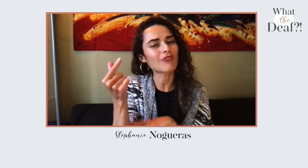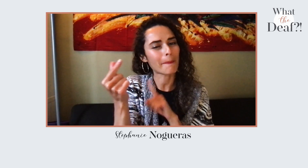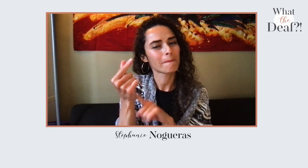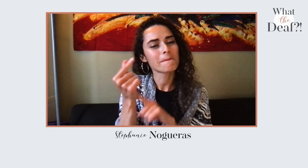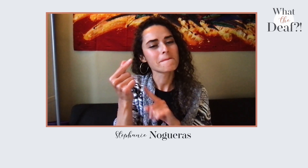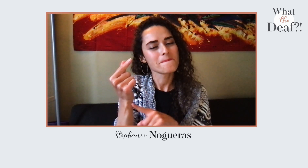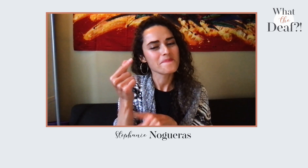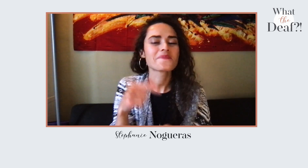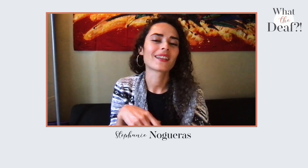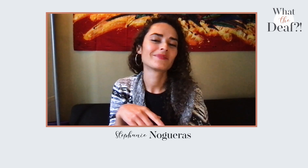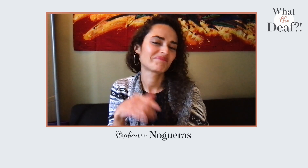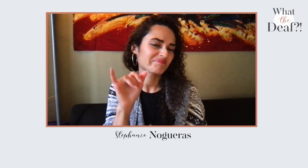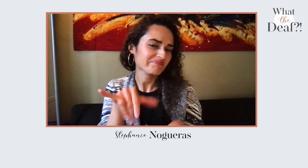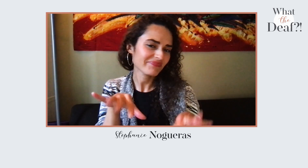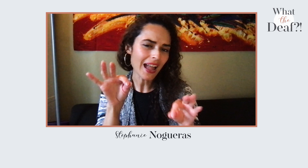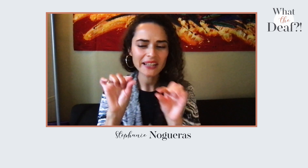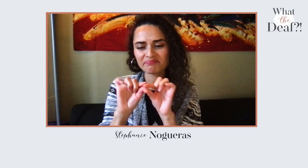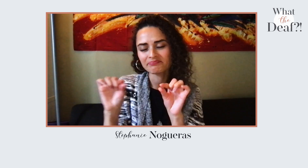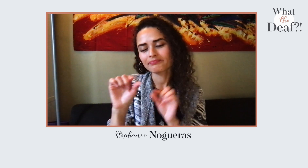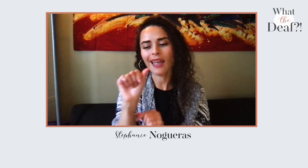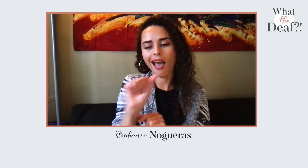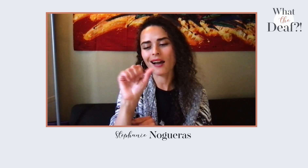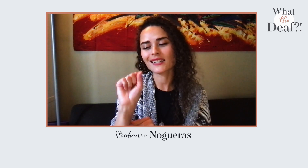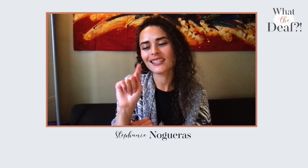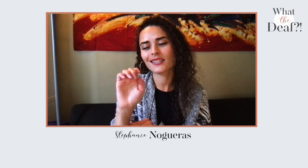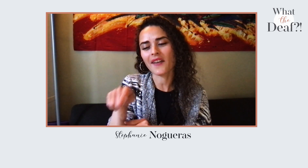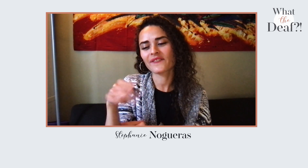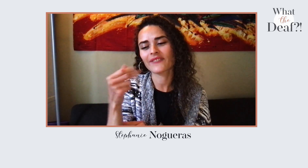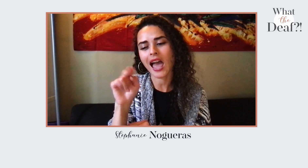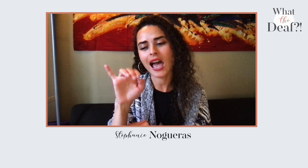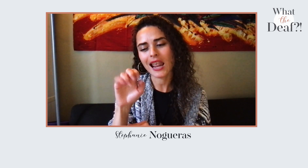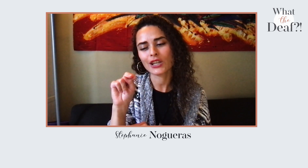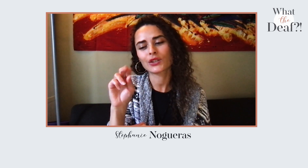and follow me on Instagram. You can find me over at @StephanieNogueras.